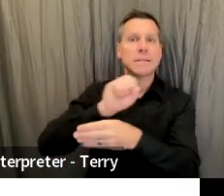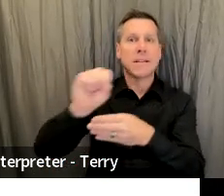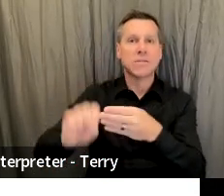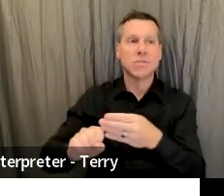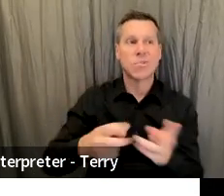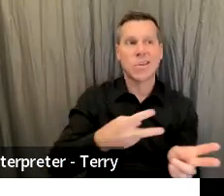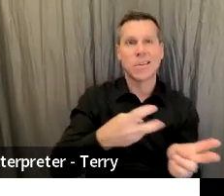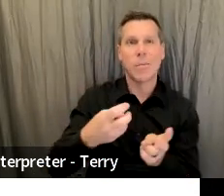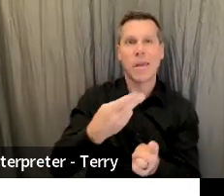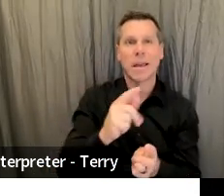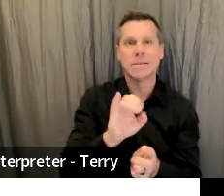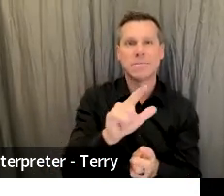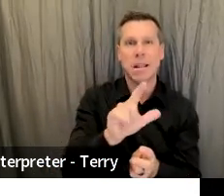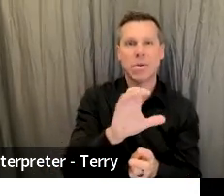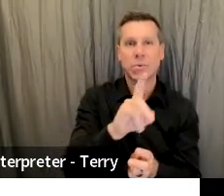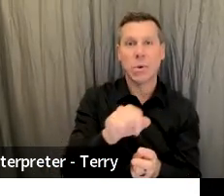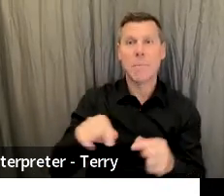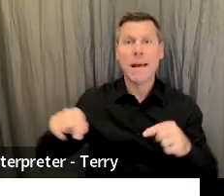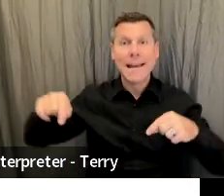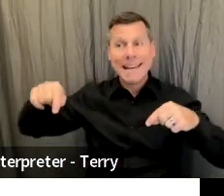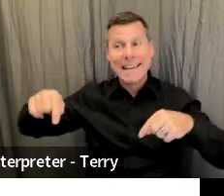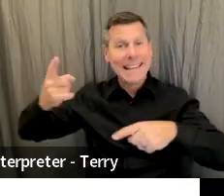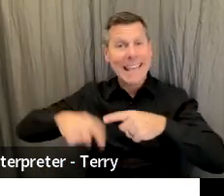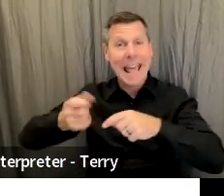But on this resource page, because it's not a class, it's